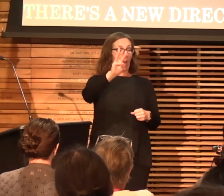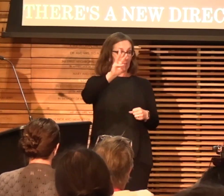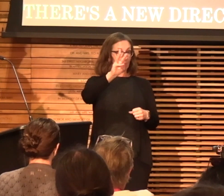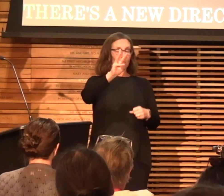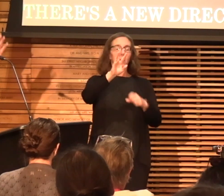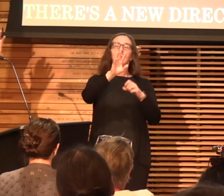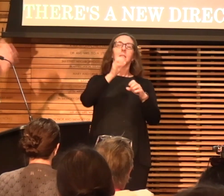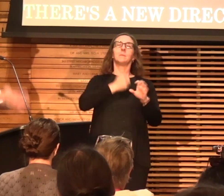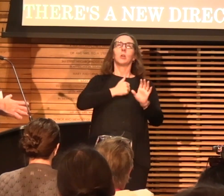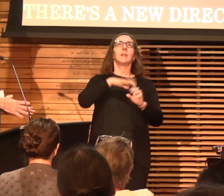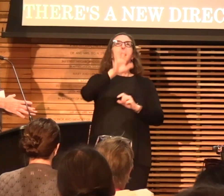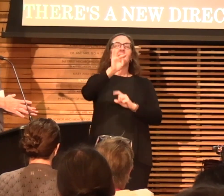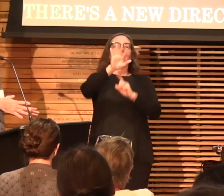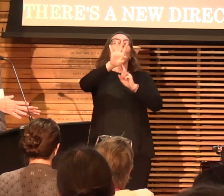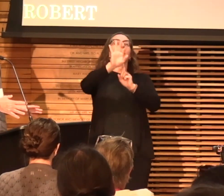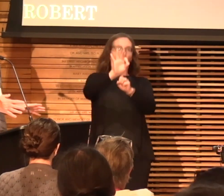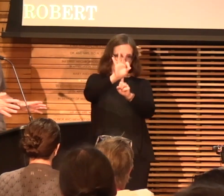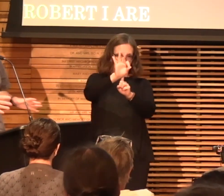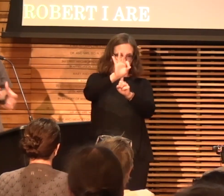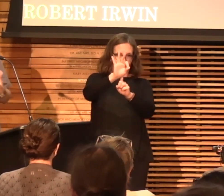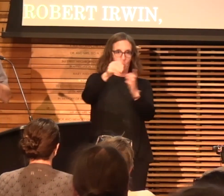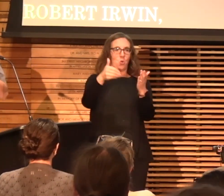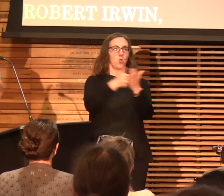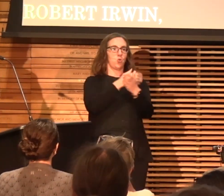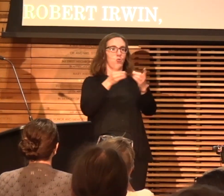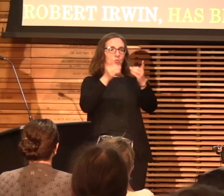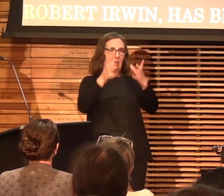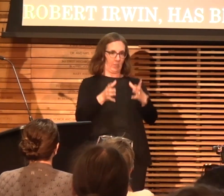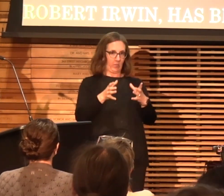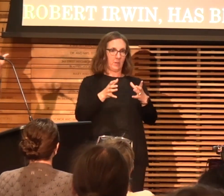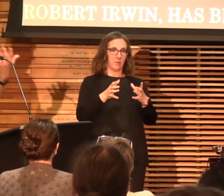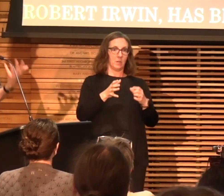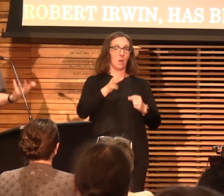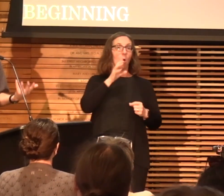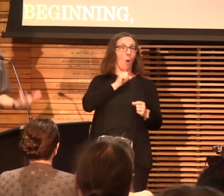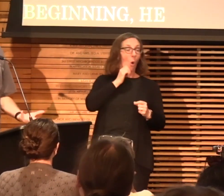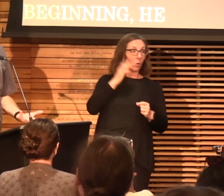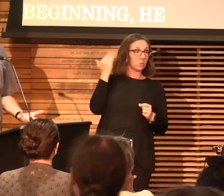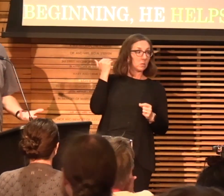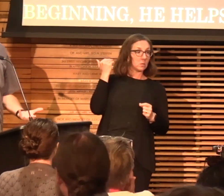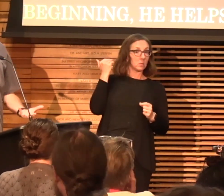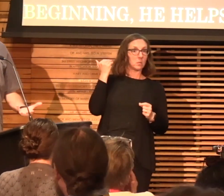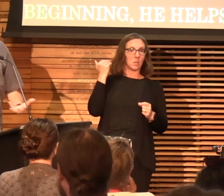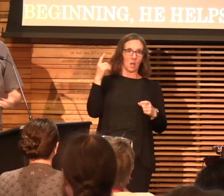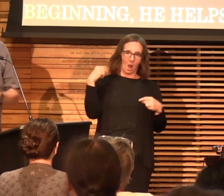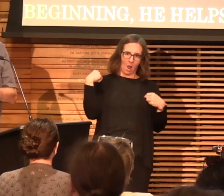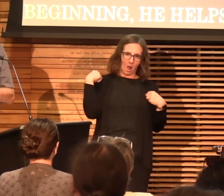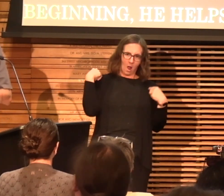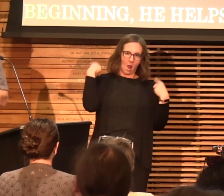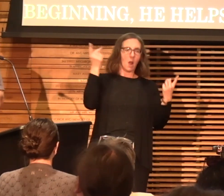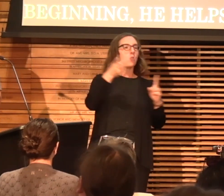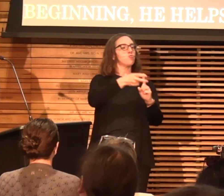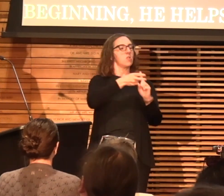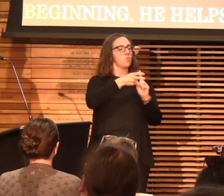The old director, Robert Irwin, has been there since the beginning. He helps recruit Helen to the AFB.